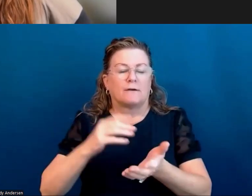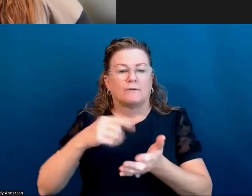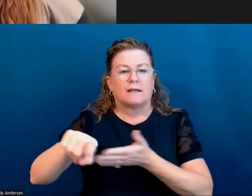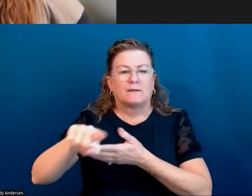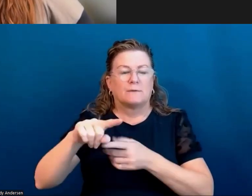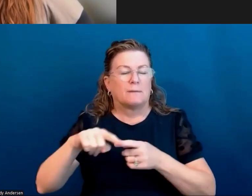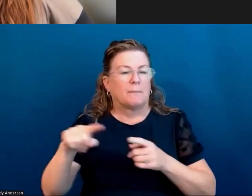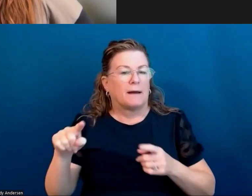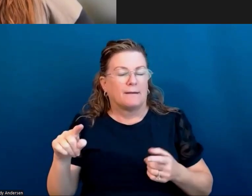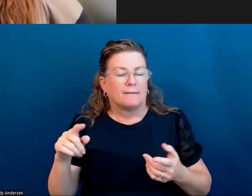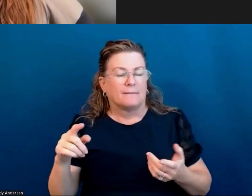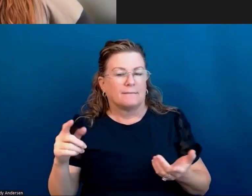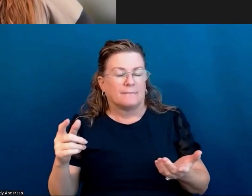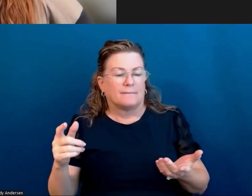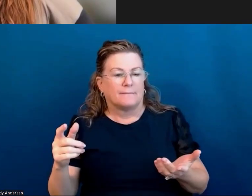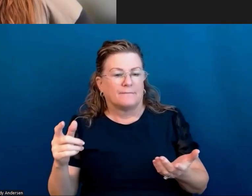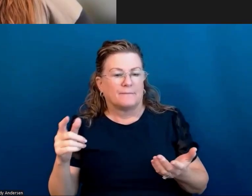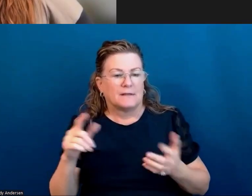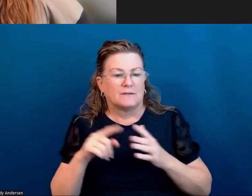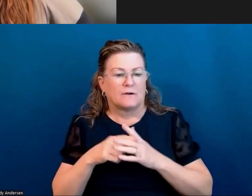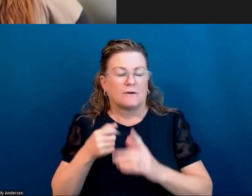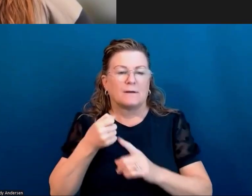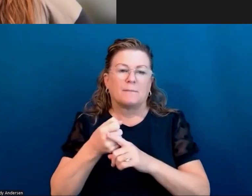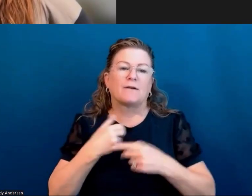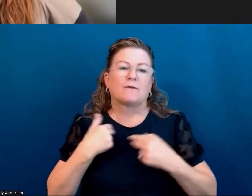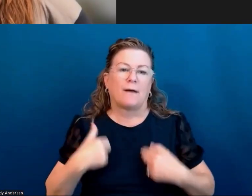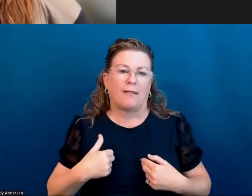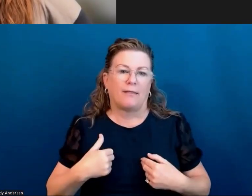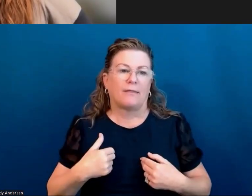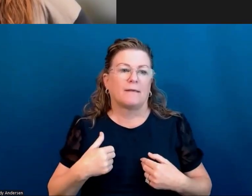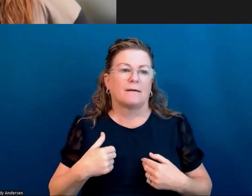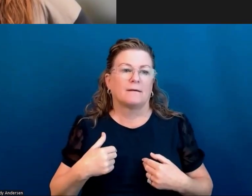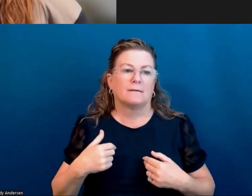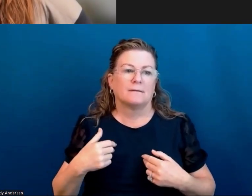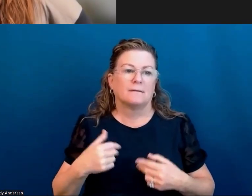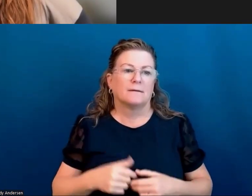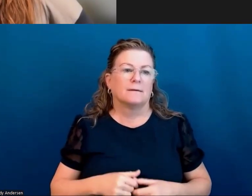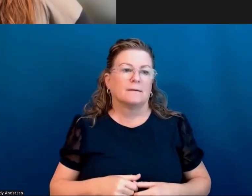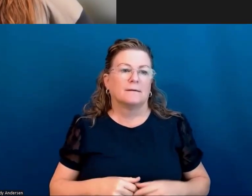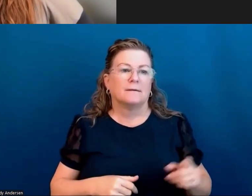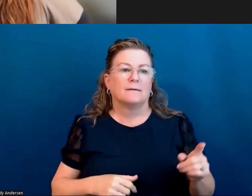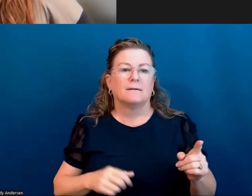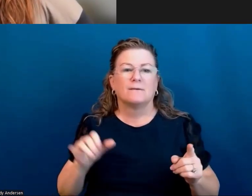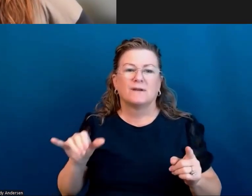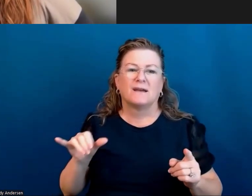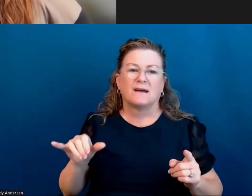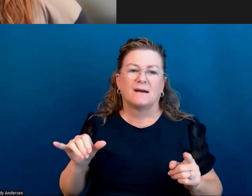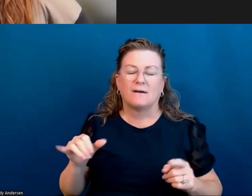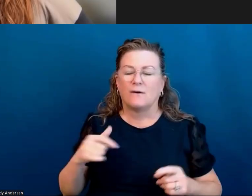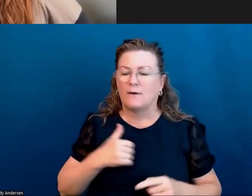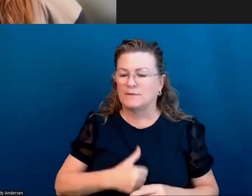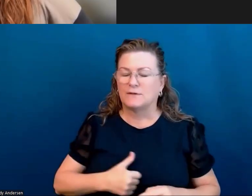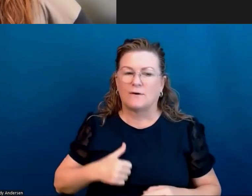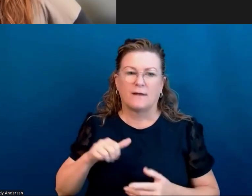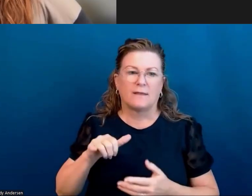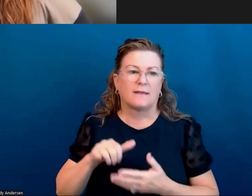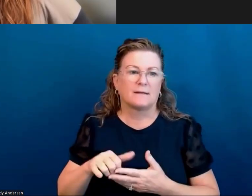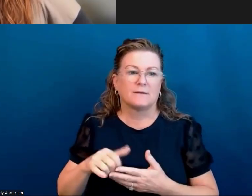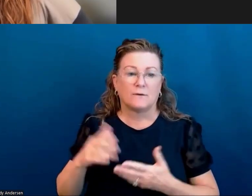like starting to affect her health really bad. Erin Forward: Yeah, I'm sorry that's so Oh, go ahead. Keep on